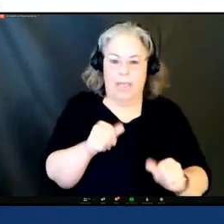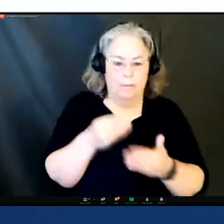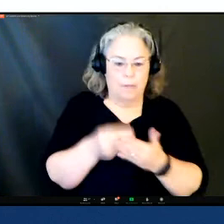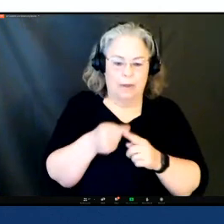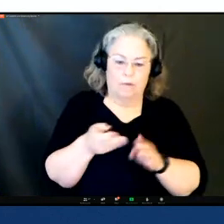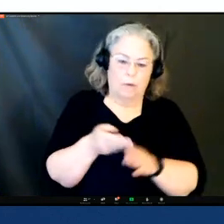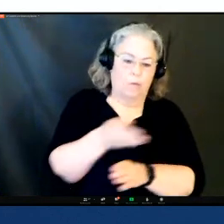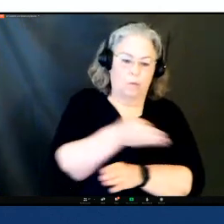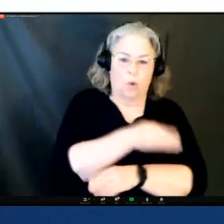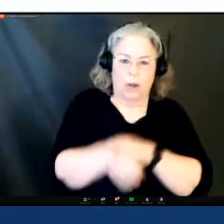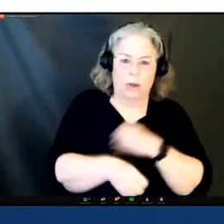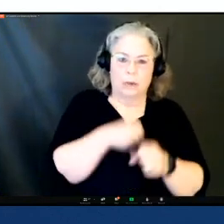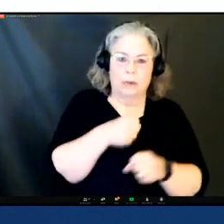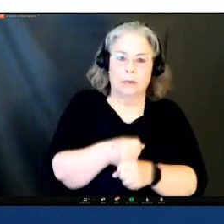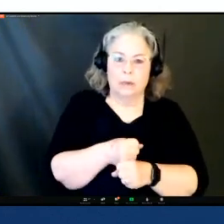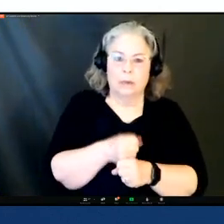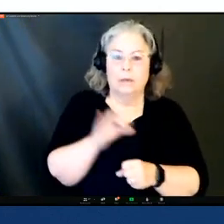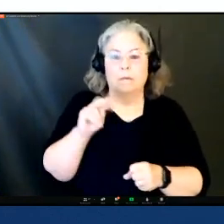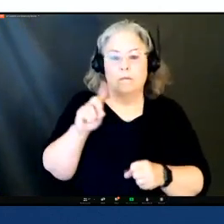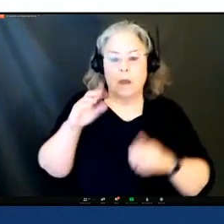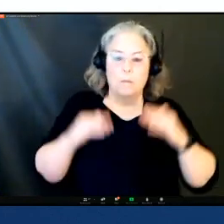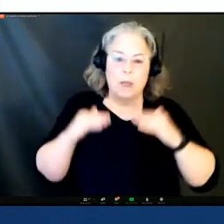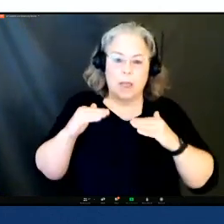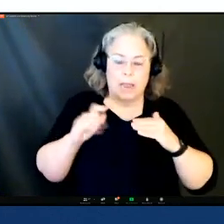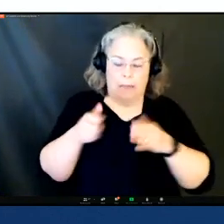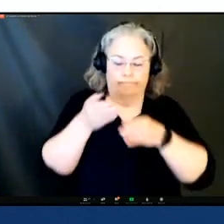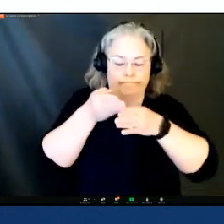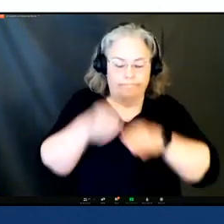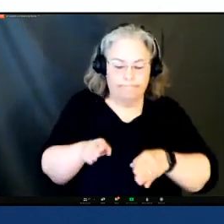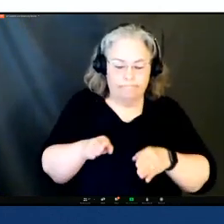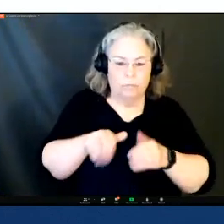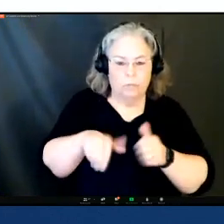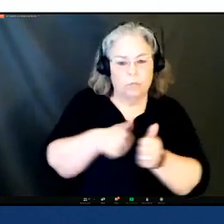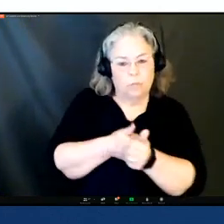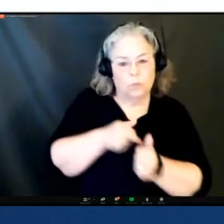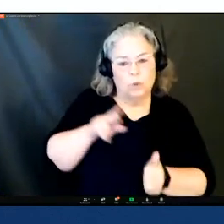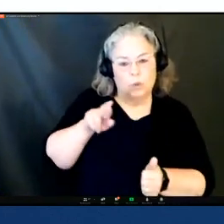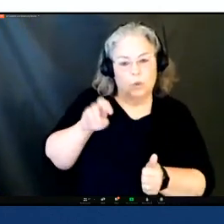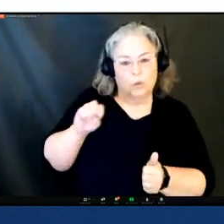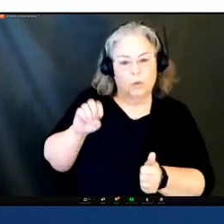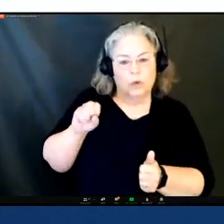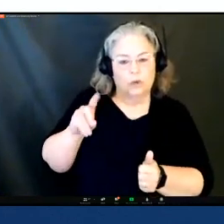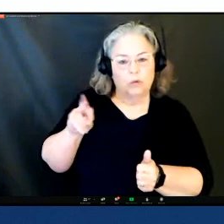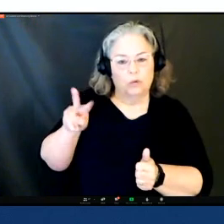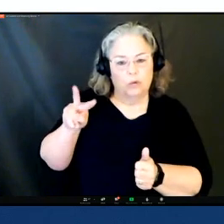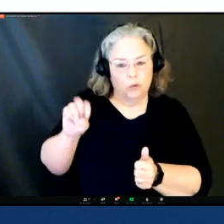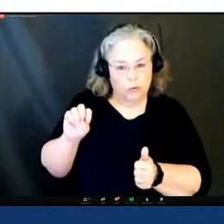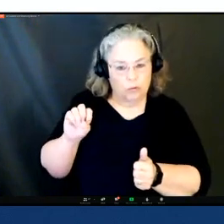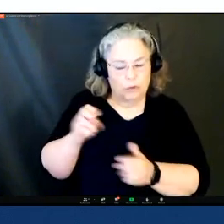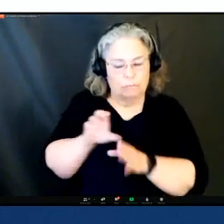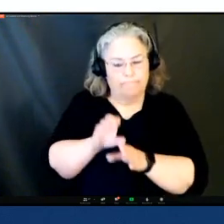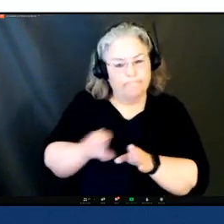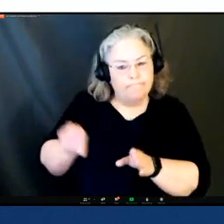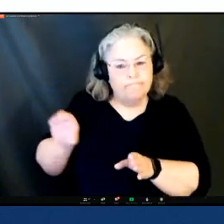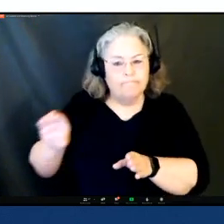This fund balance can be divided into two parts reserves, part of the fund balance set aside for a specific future